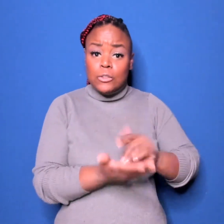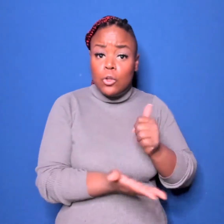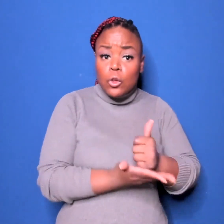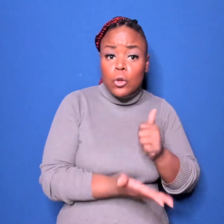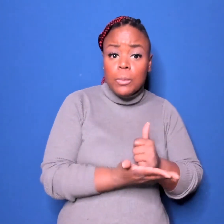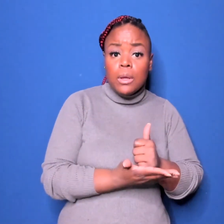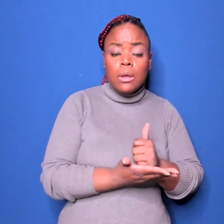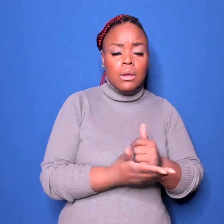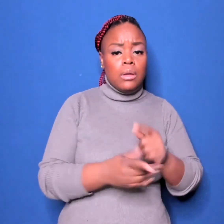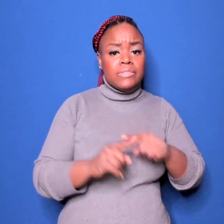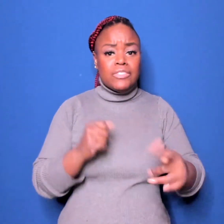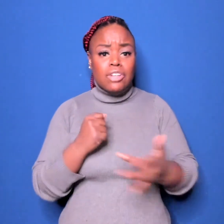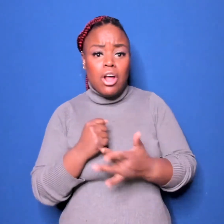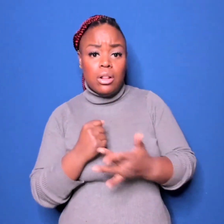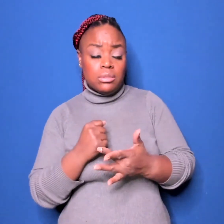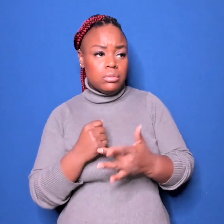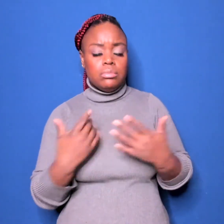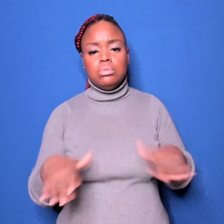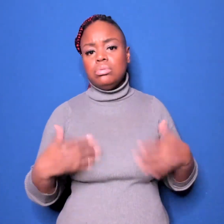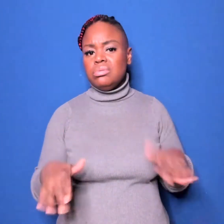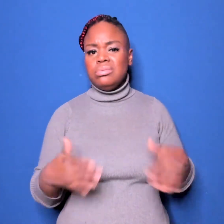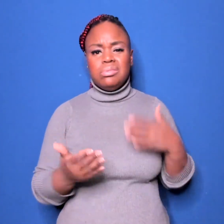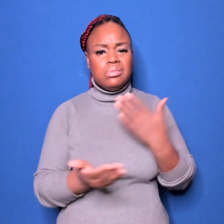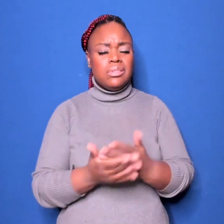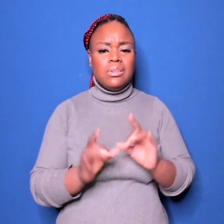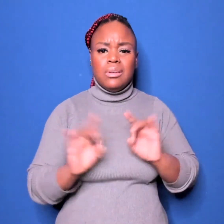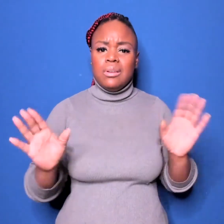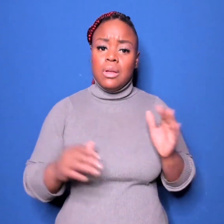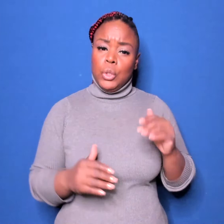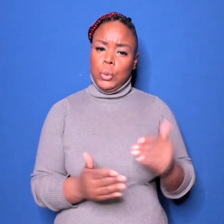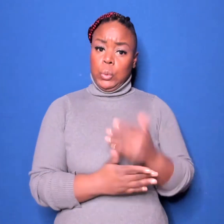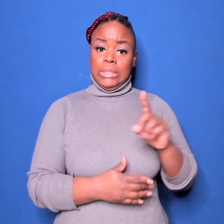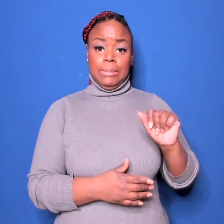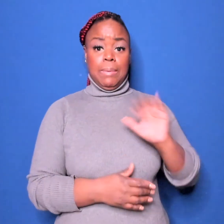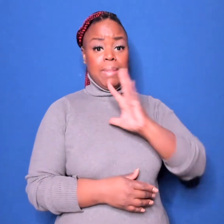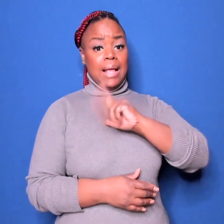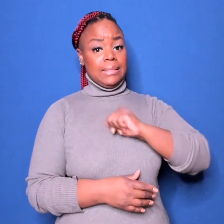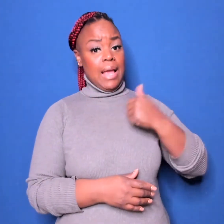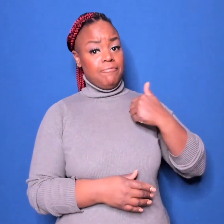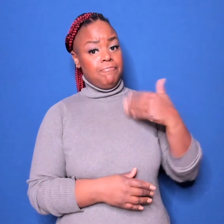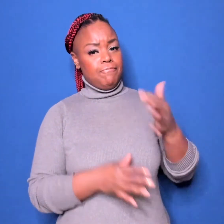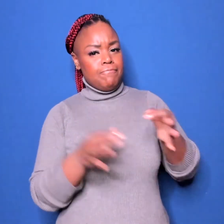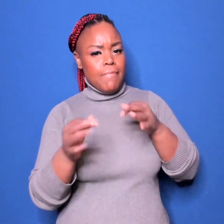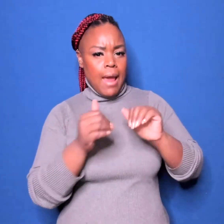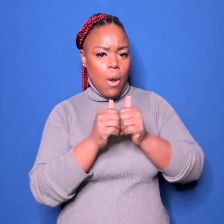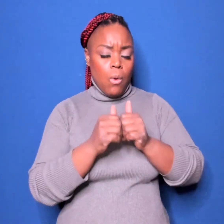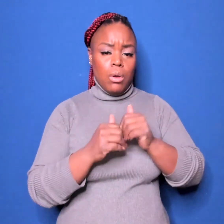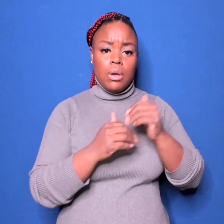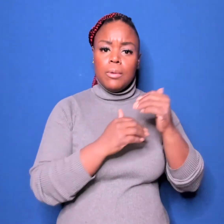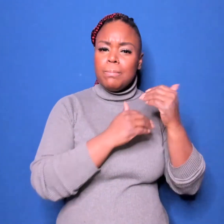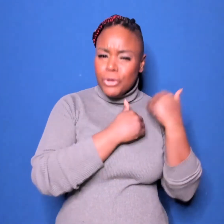physical therapy, and adaptive technology – is beyond reach. These newly disabled Palestinians have been described by some